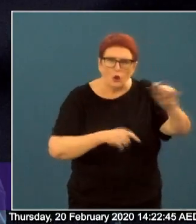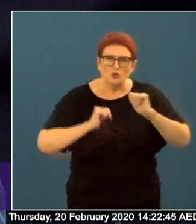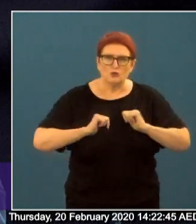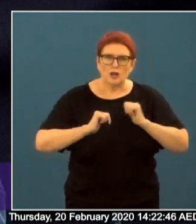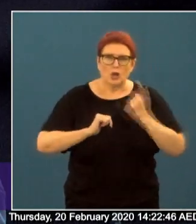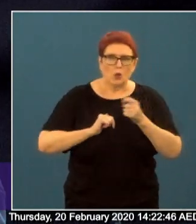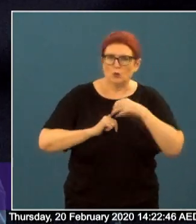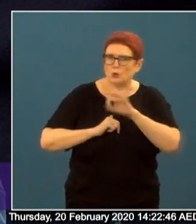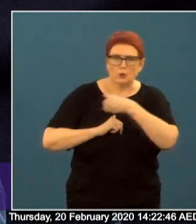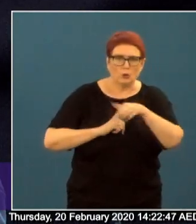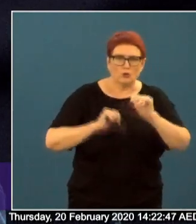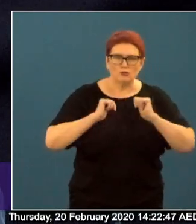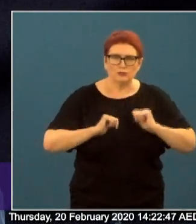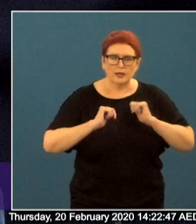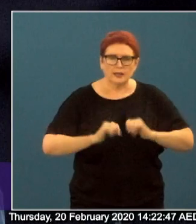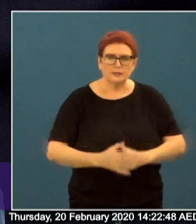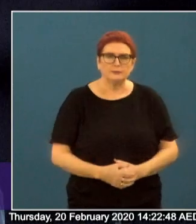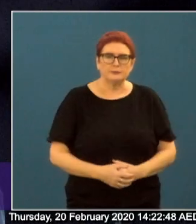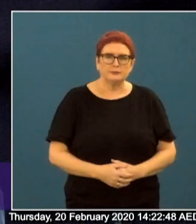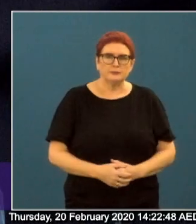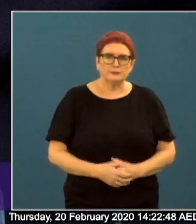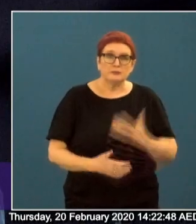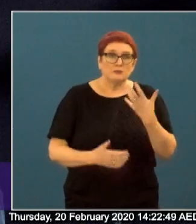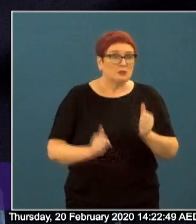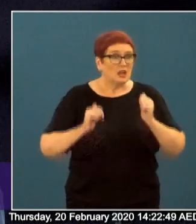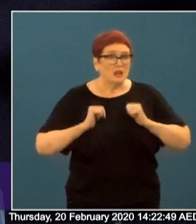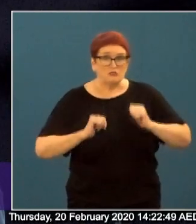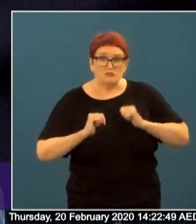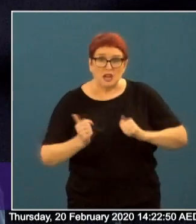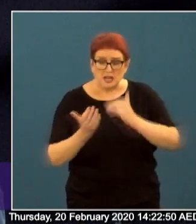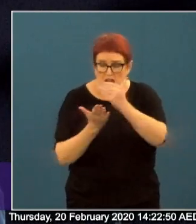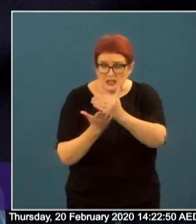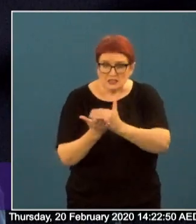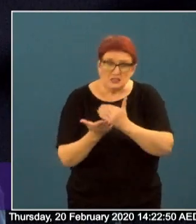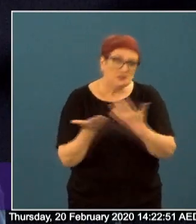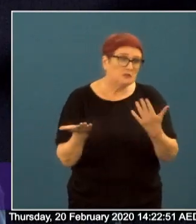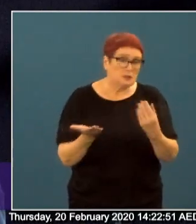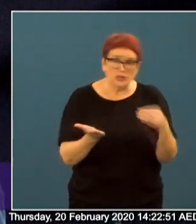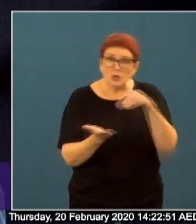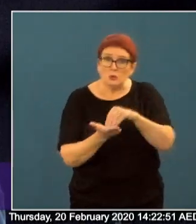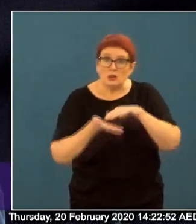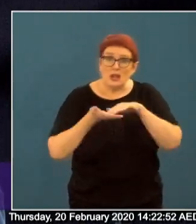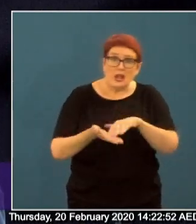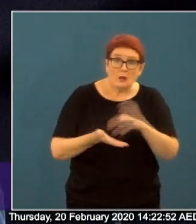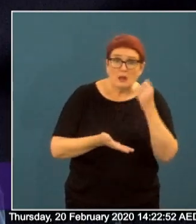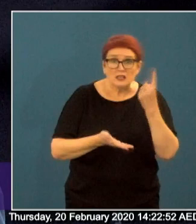These mandatory training modules could easily include ones that assist people in understanding reasonable adjustments